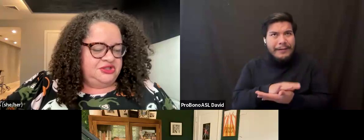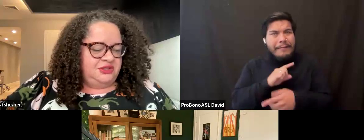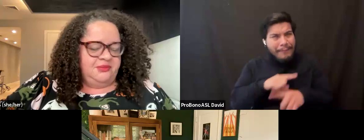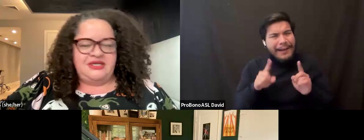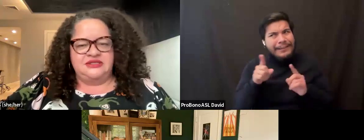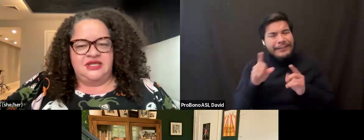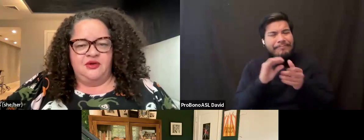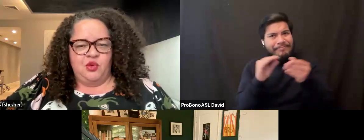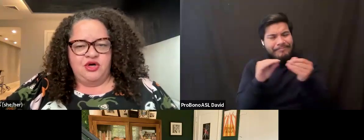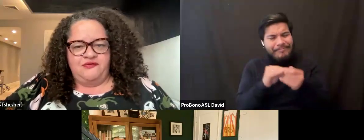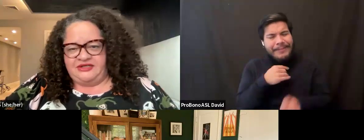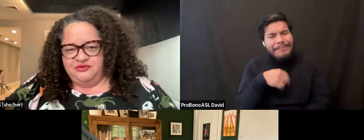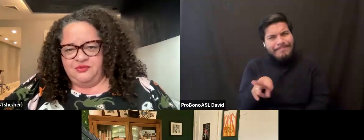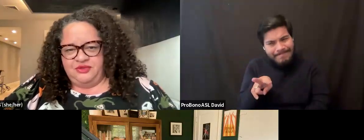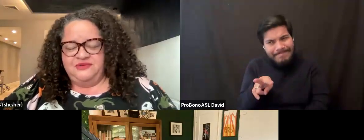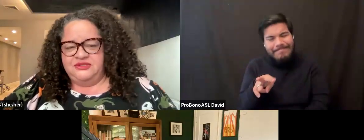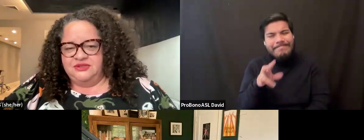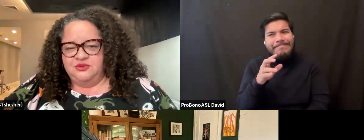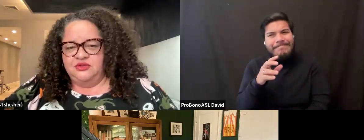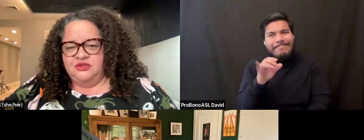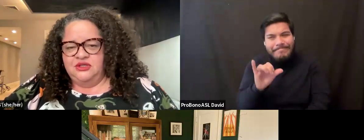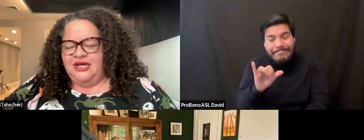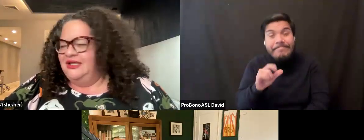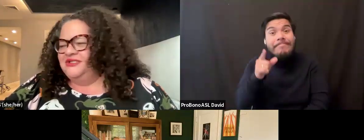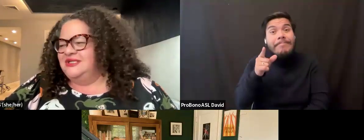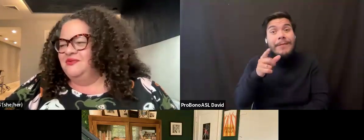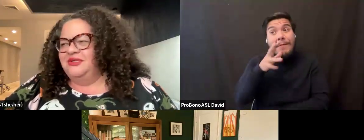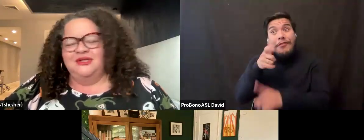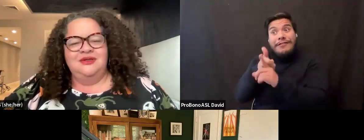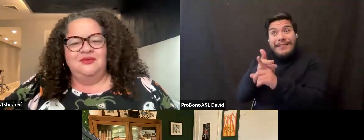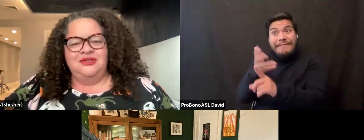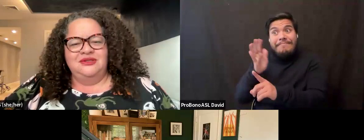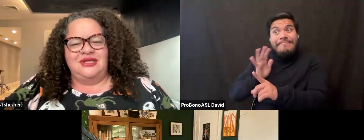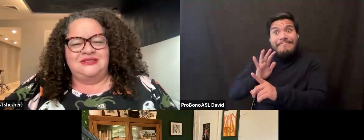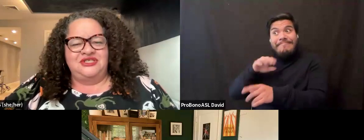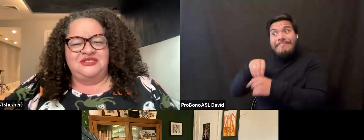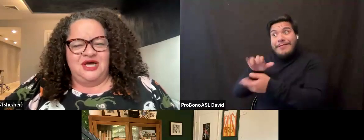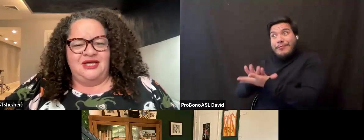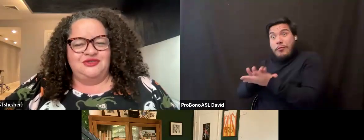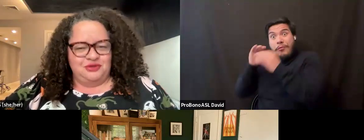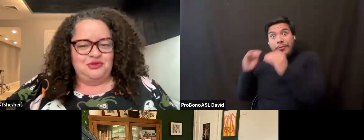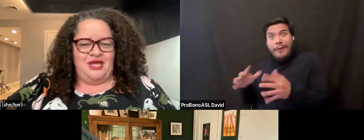she reminds us that there were no fat children when she was in school. And it's just like that's just not true.